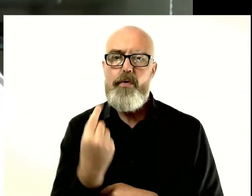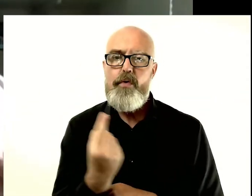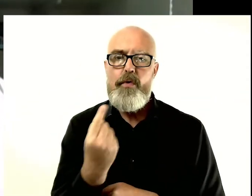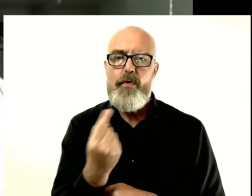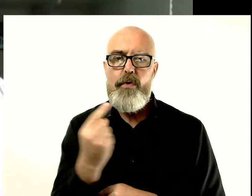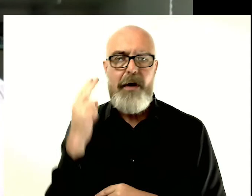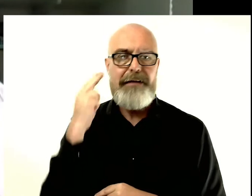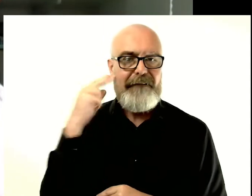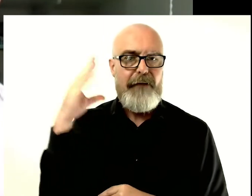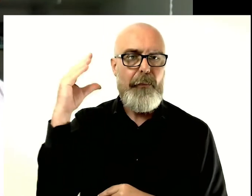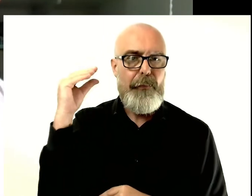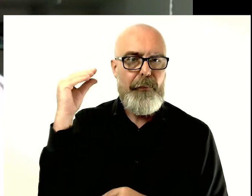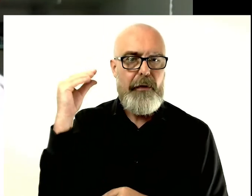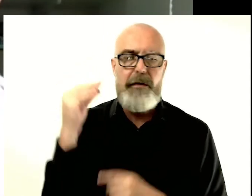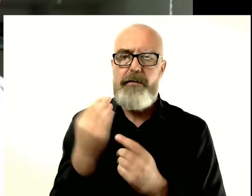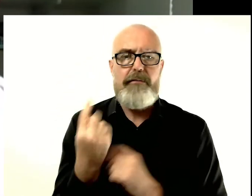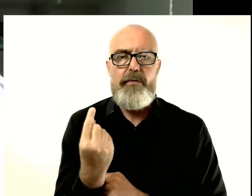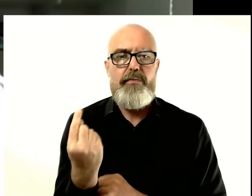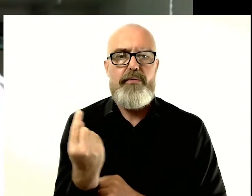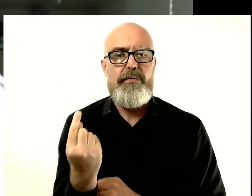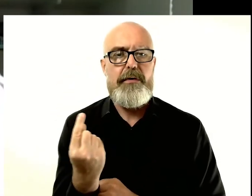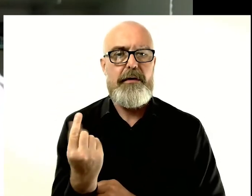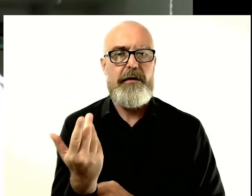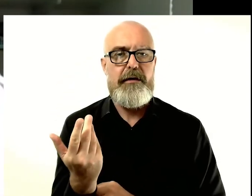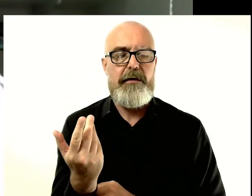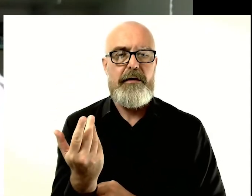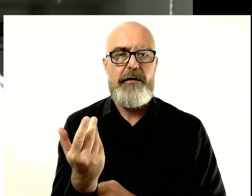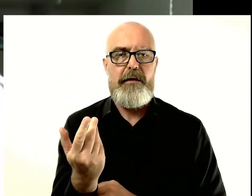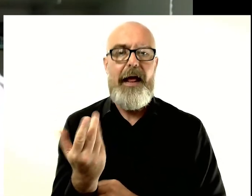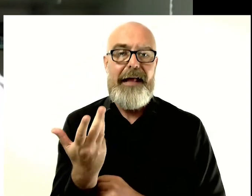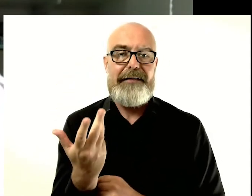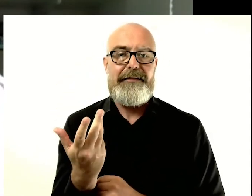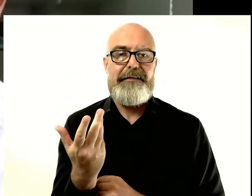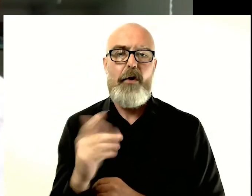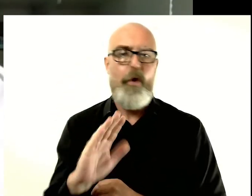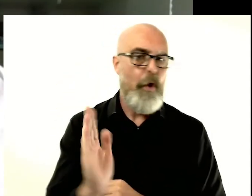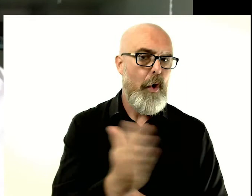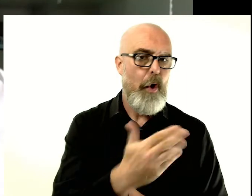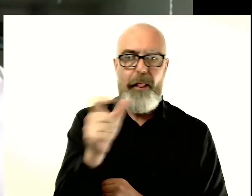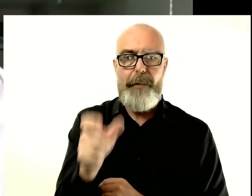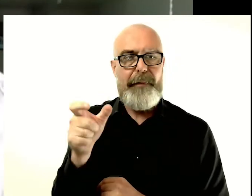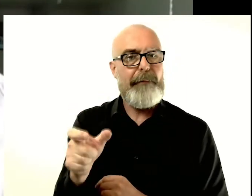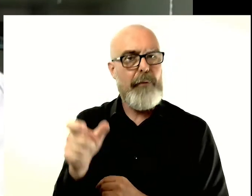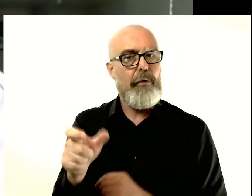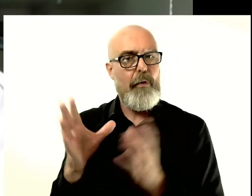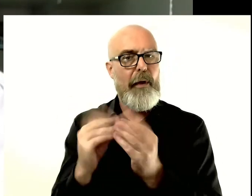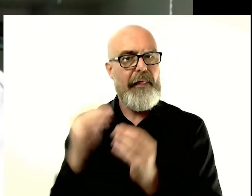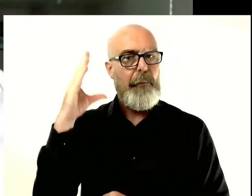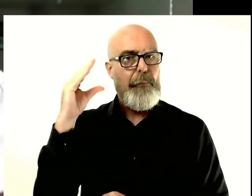want to find out who gets hearing loss